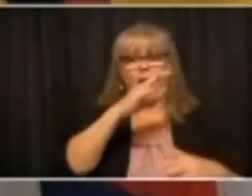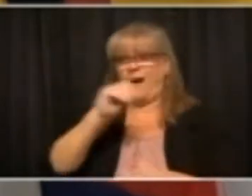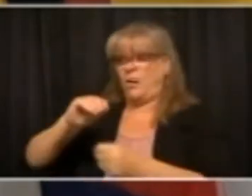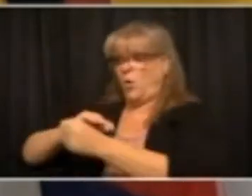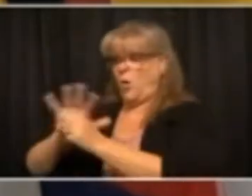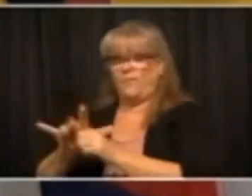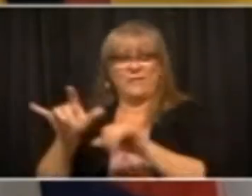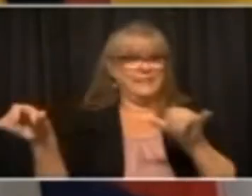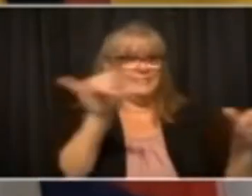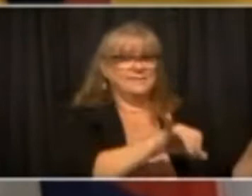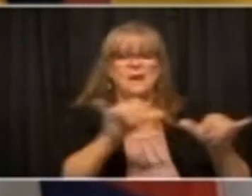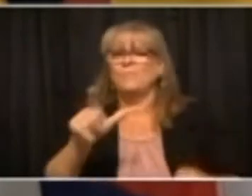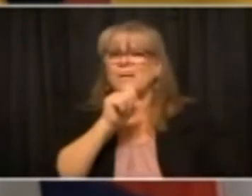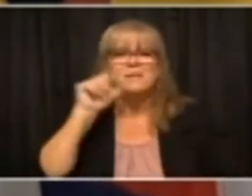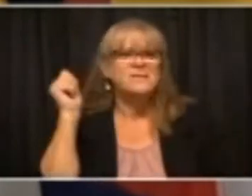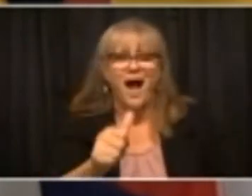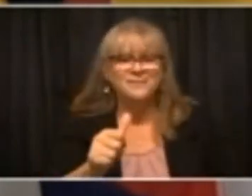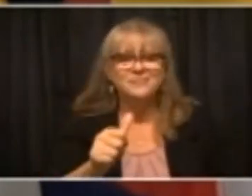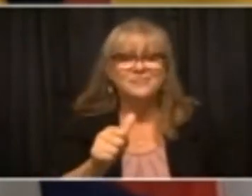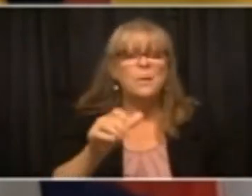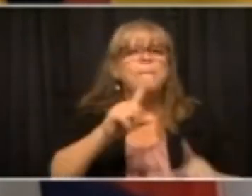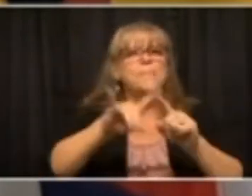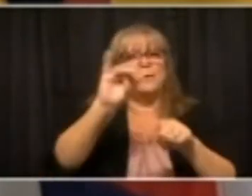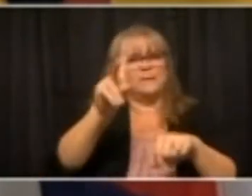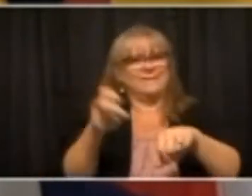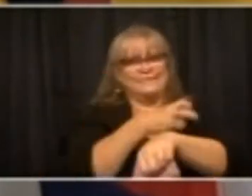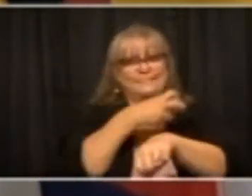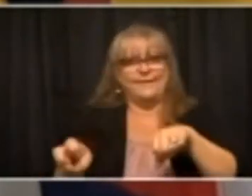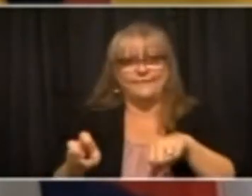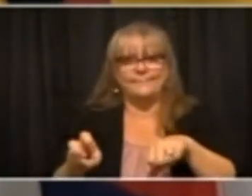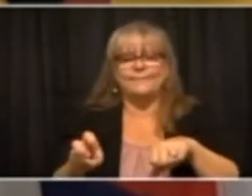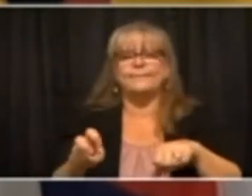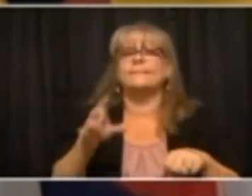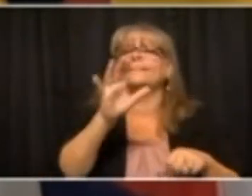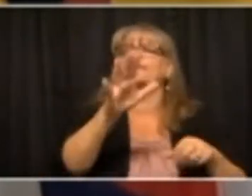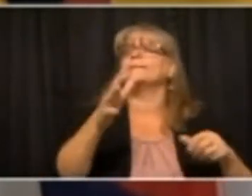humans are fundamentally social animals to forego uh some of those parties and